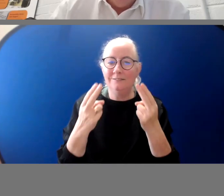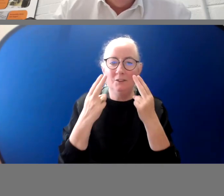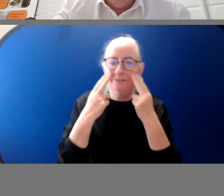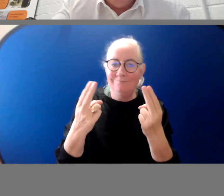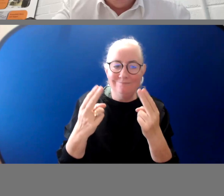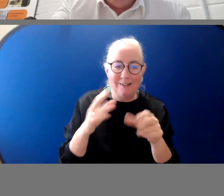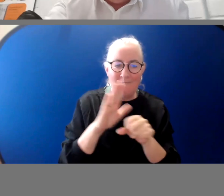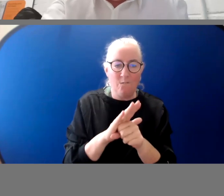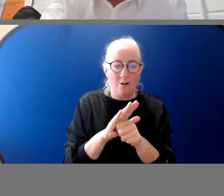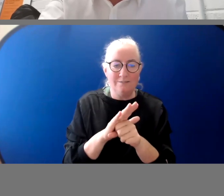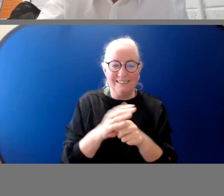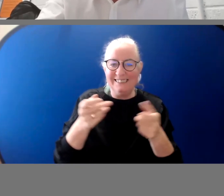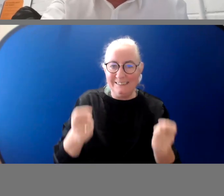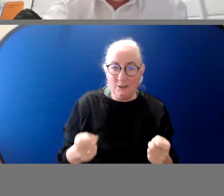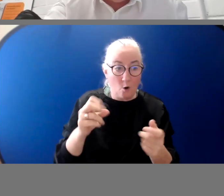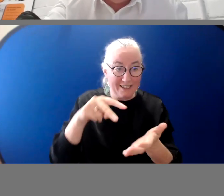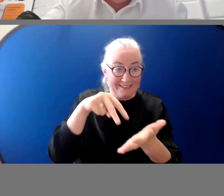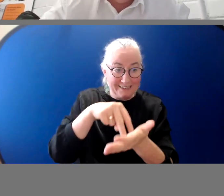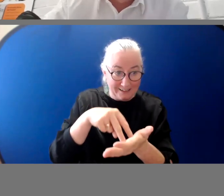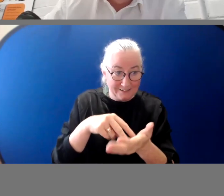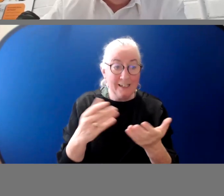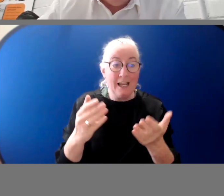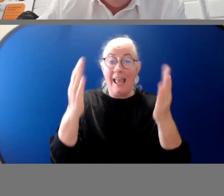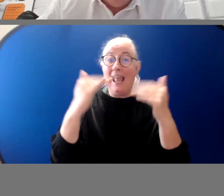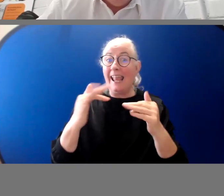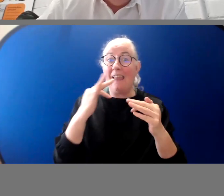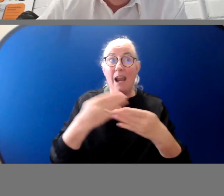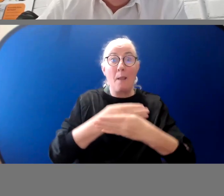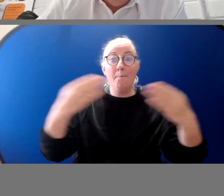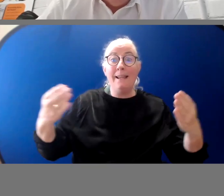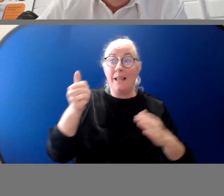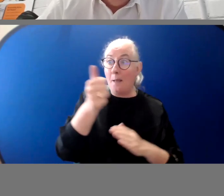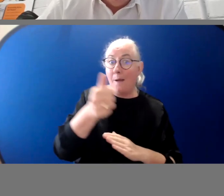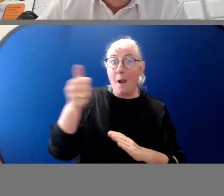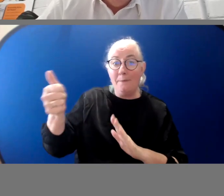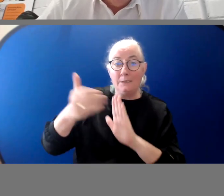if you're designing for example larger apartment buildings you may have a an intercom but you